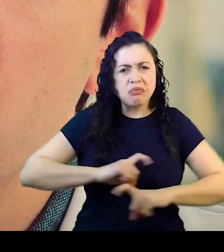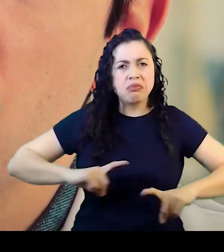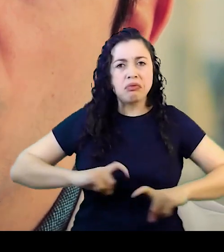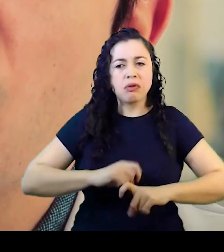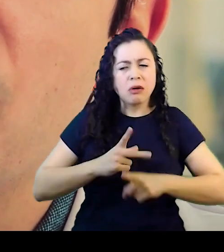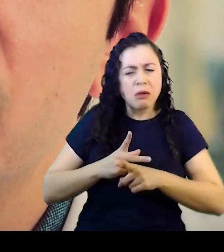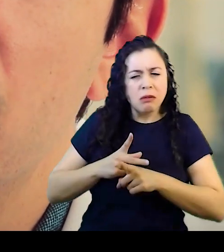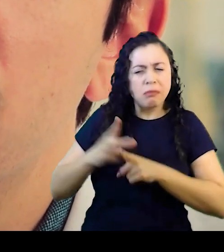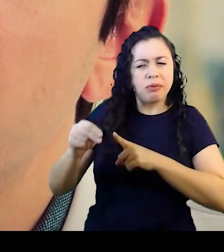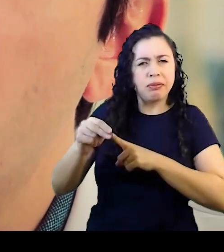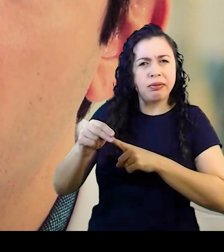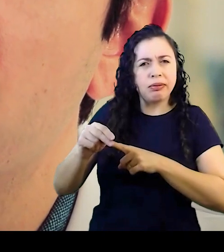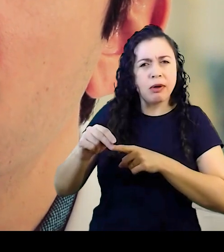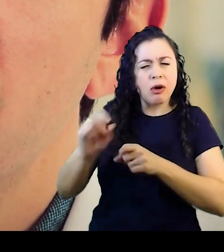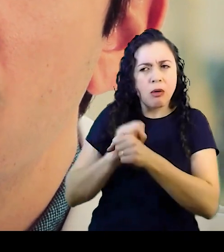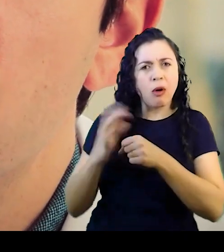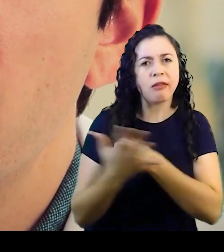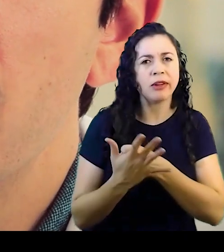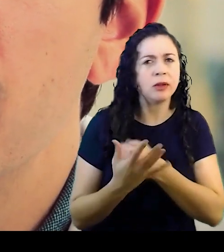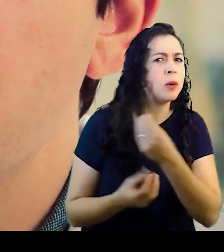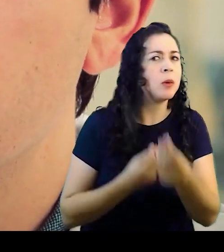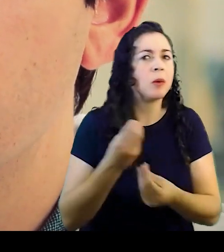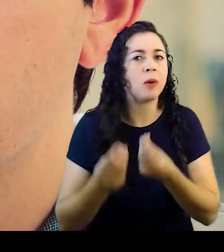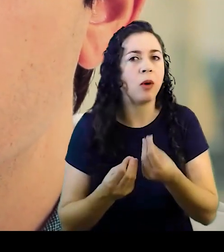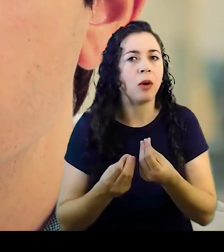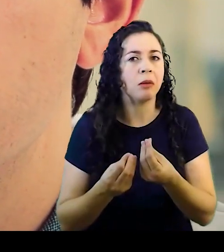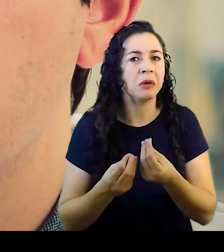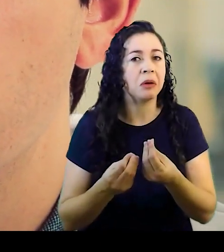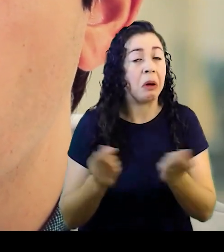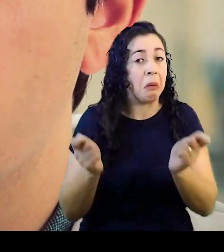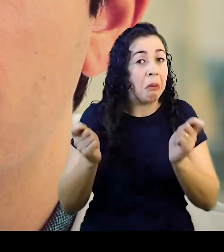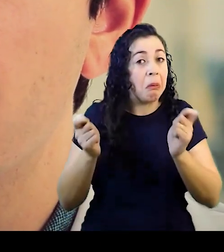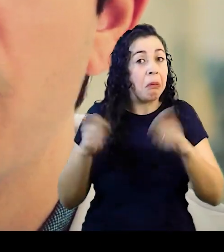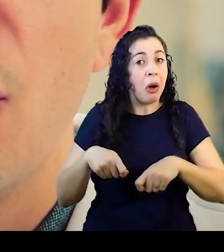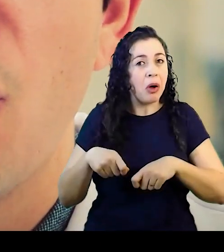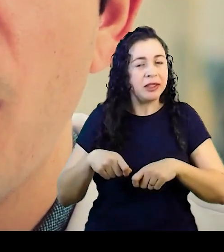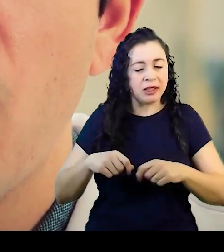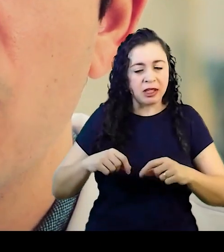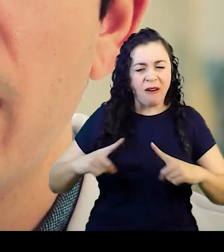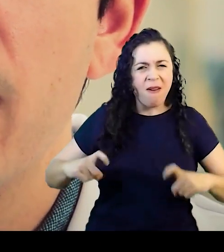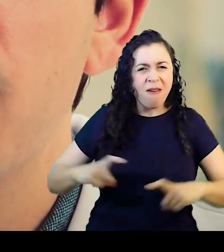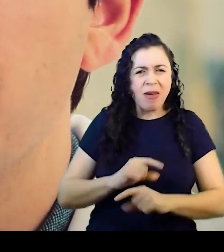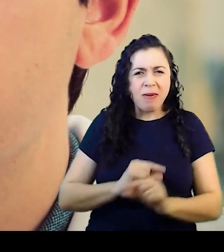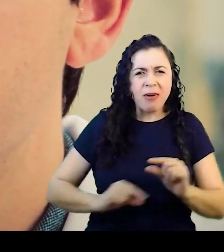in the Covid-19 infection. Do notifications from the microbiota, as it happens in